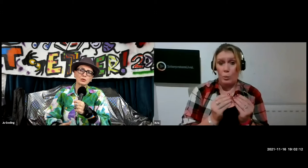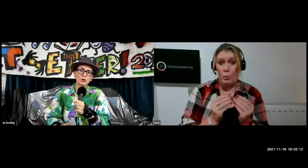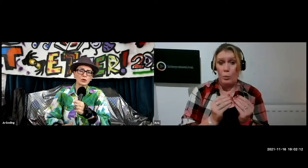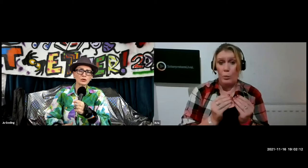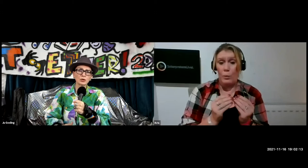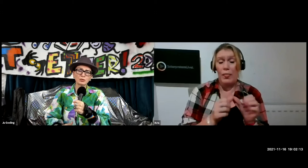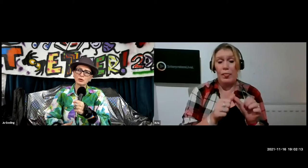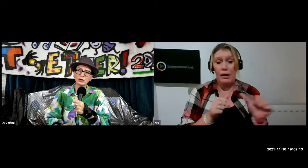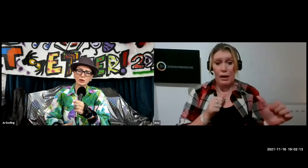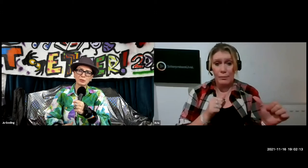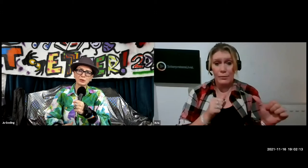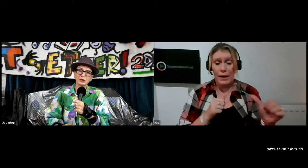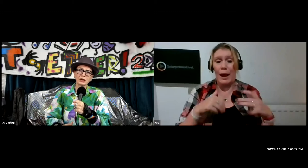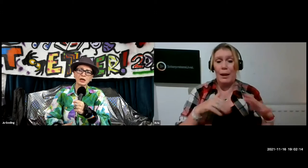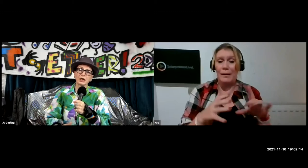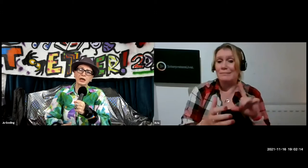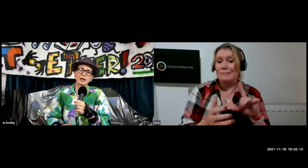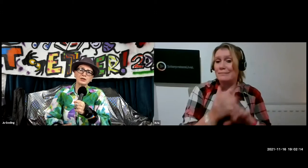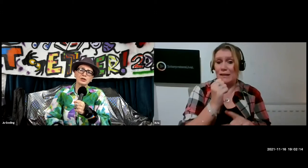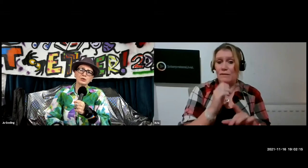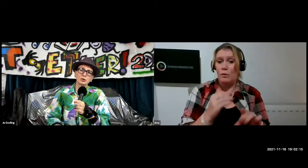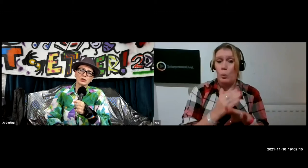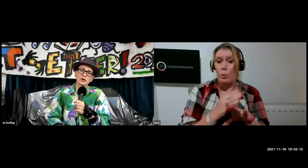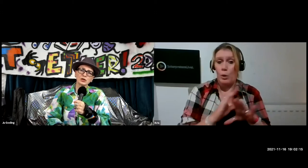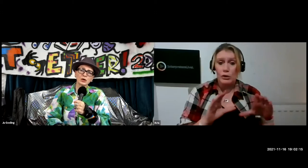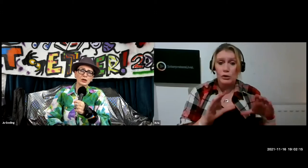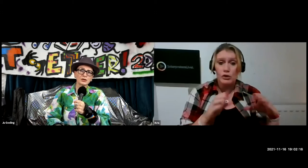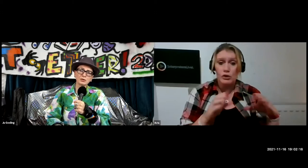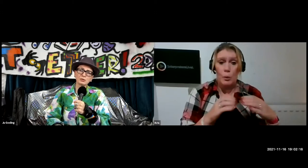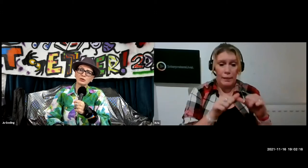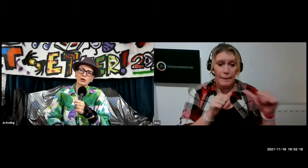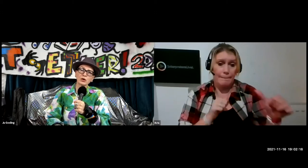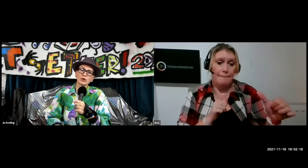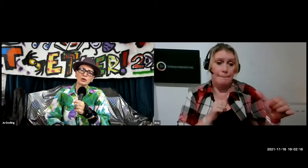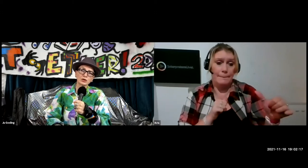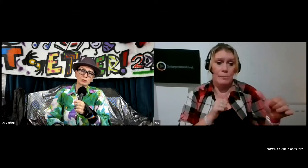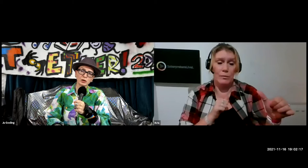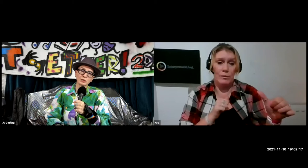workshop with the company and he also did me the great honour of being my